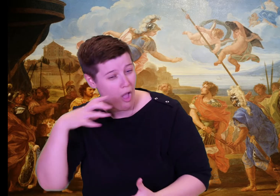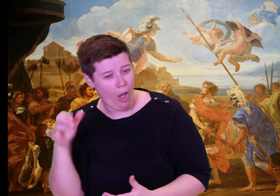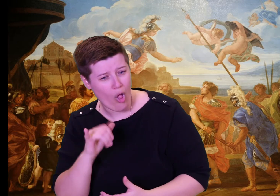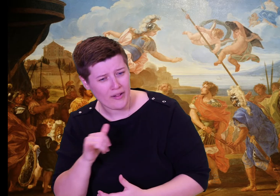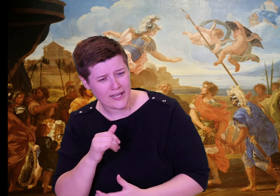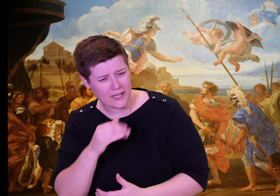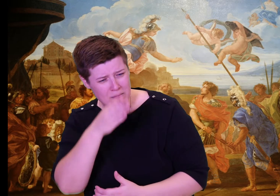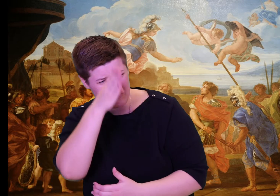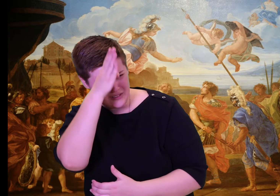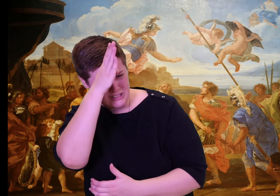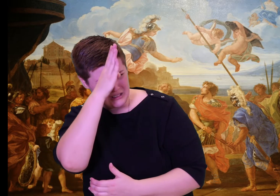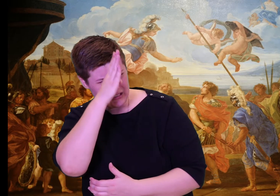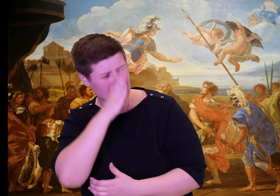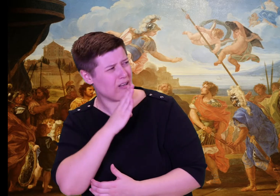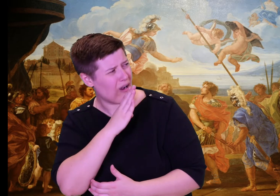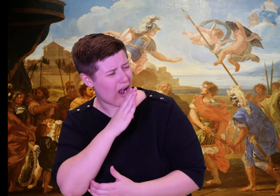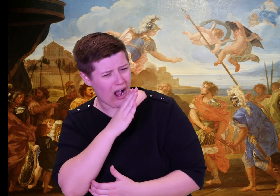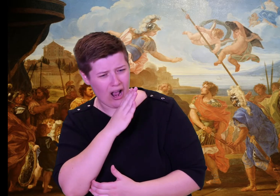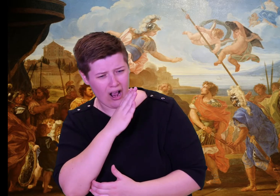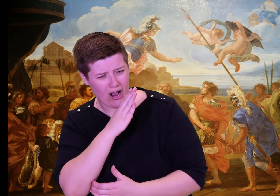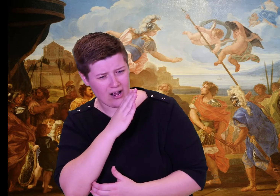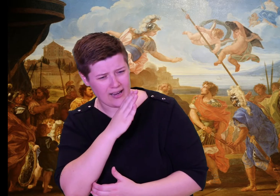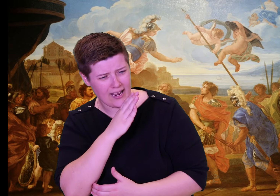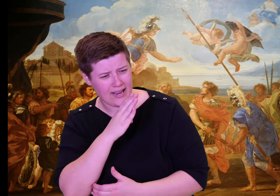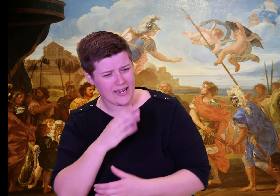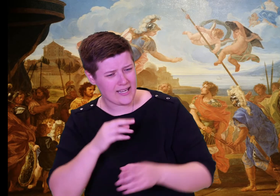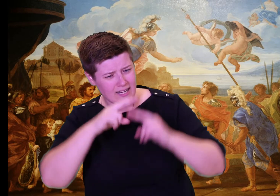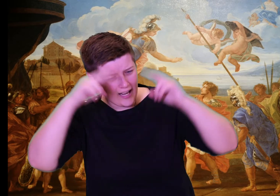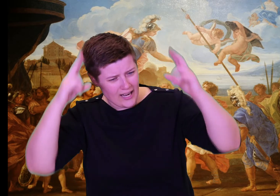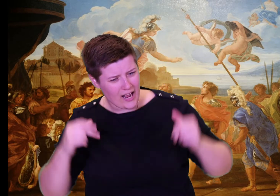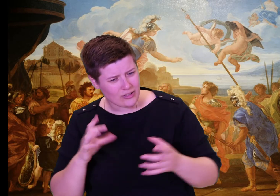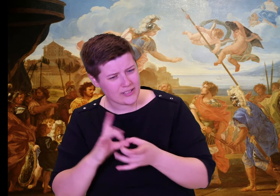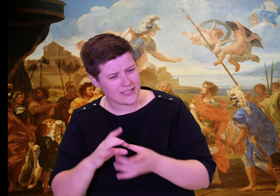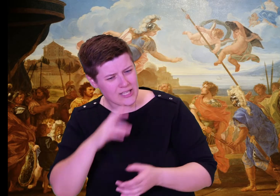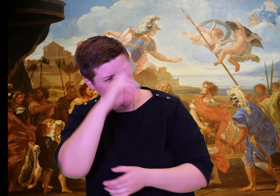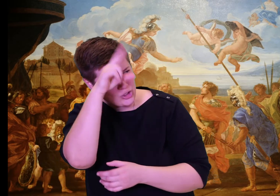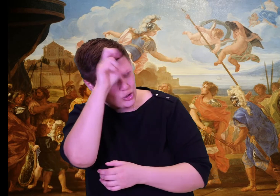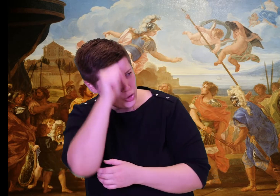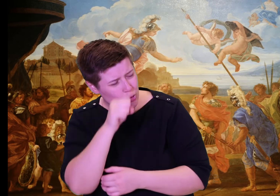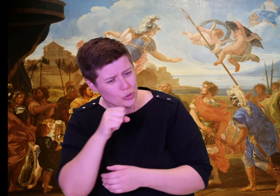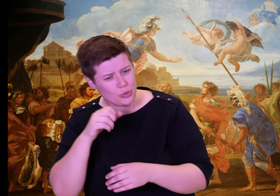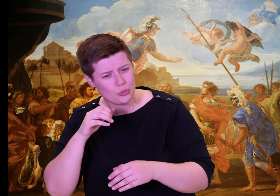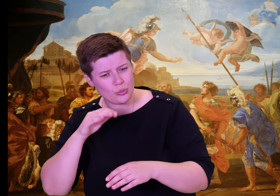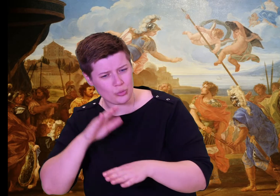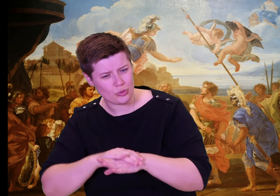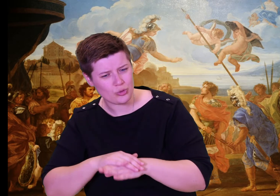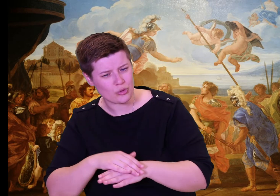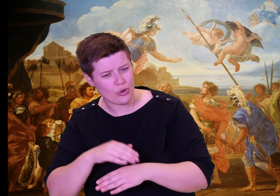as the Palace of Zeus on Mount Olympus! I am struck with awe."